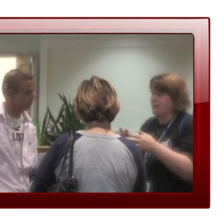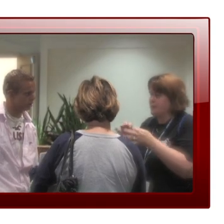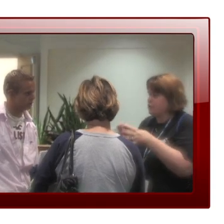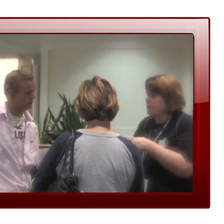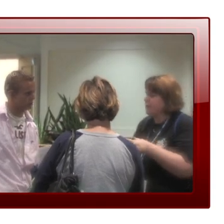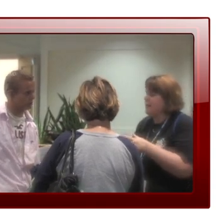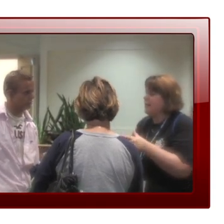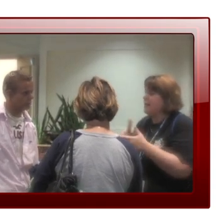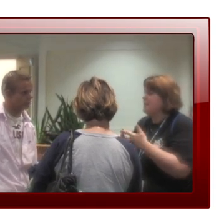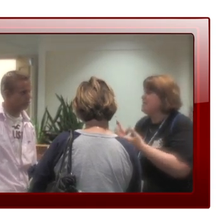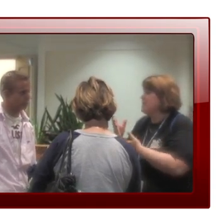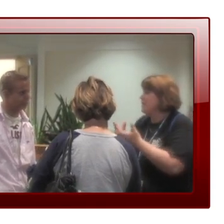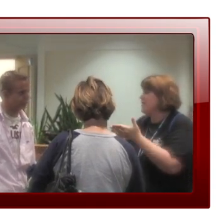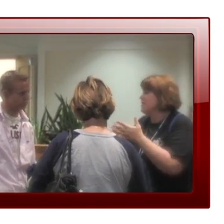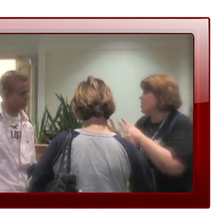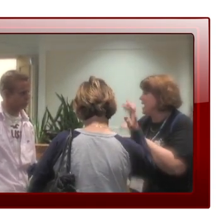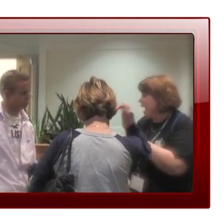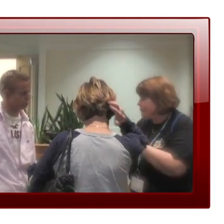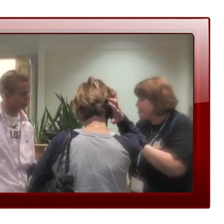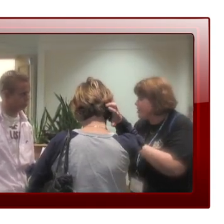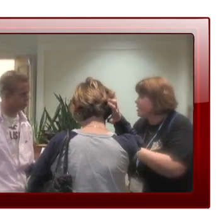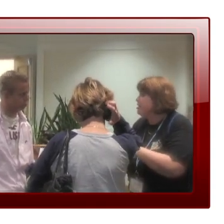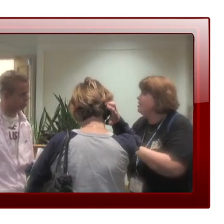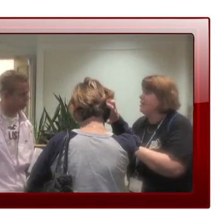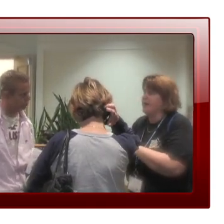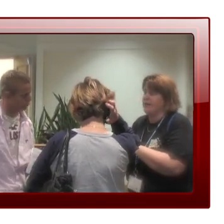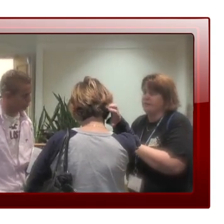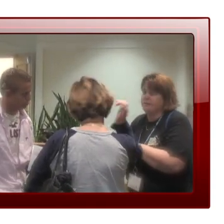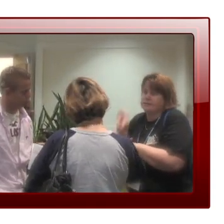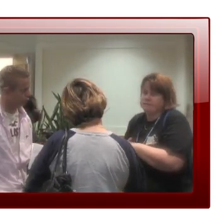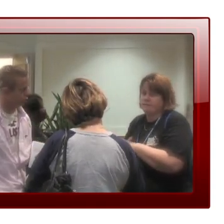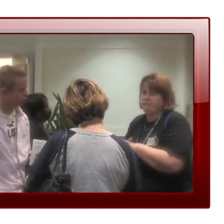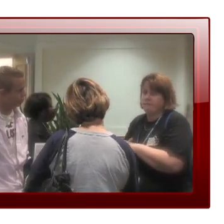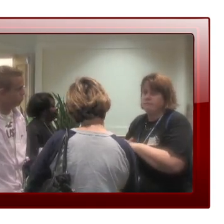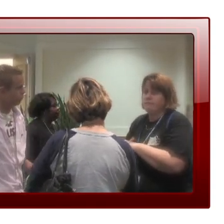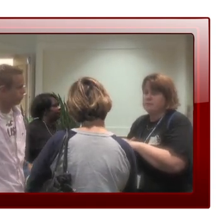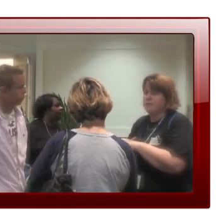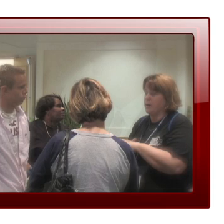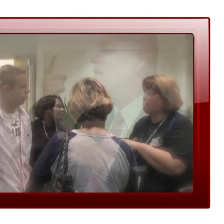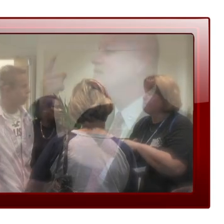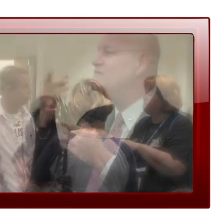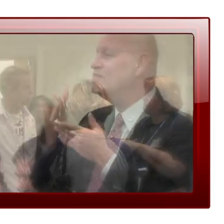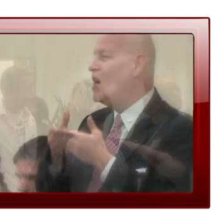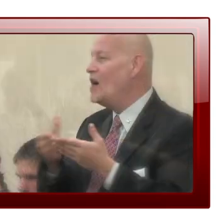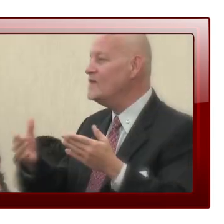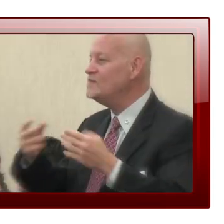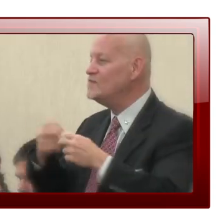Deaf culture uses deaf first language since being culturally deaf